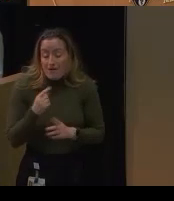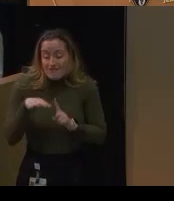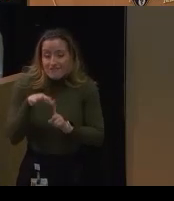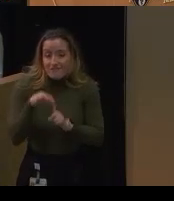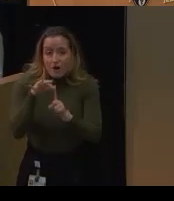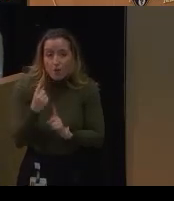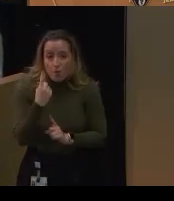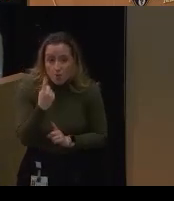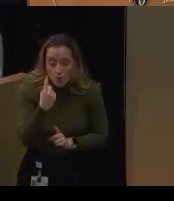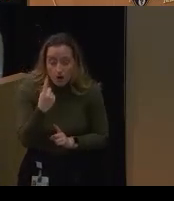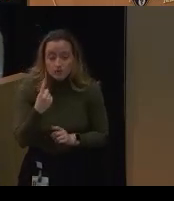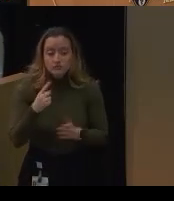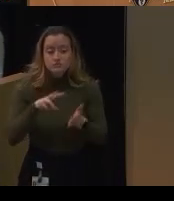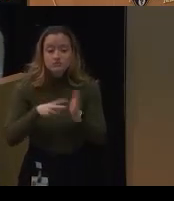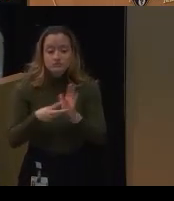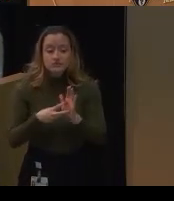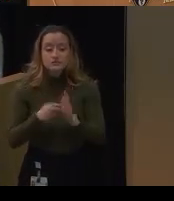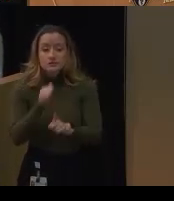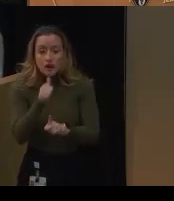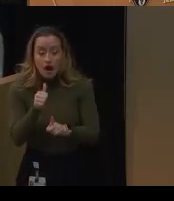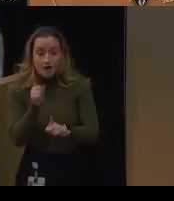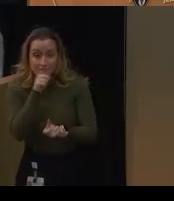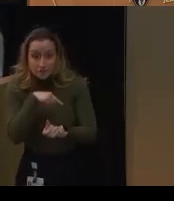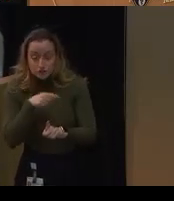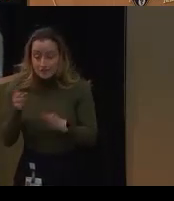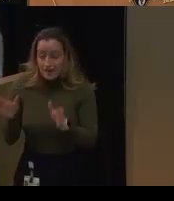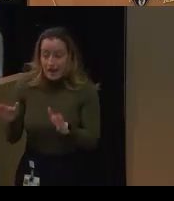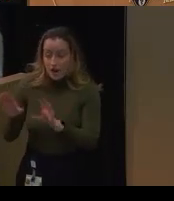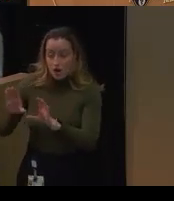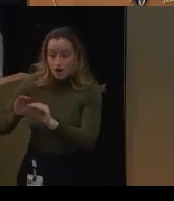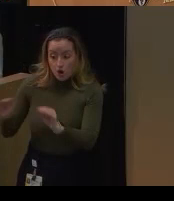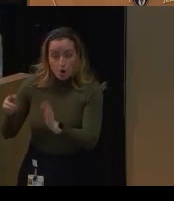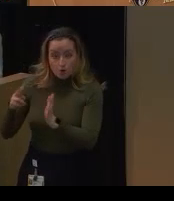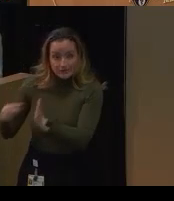and that was between non-fiction and no readers so people who read nonfiction outperformed people who